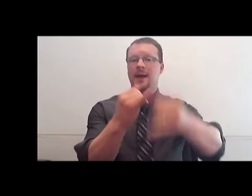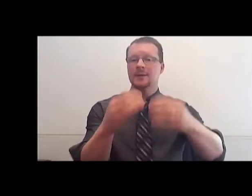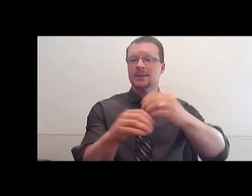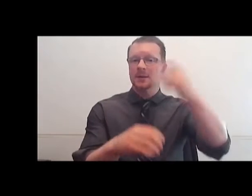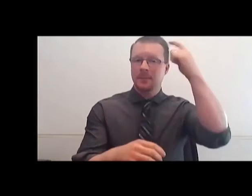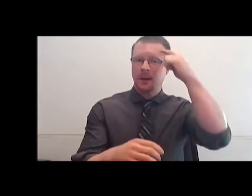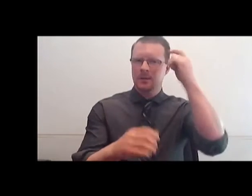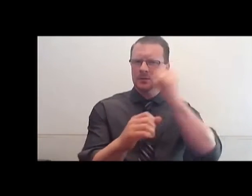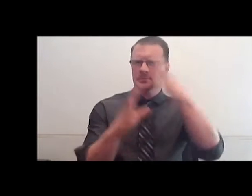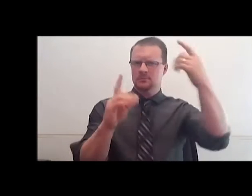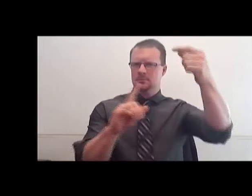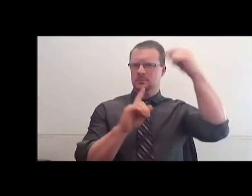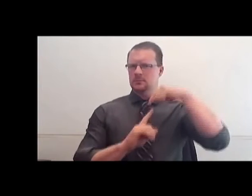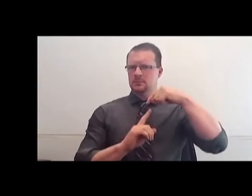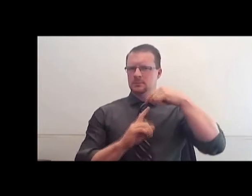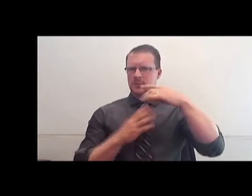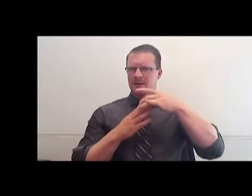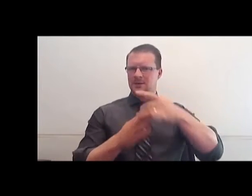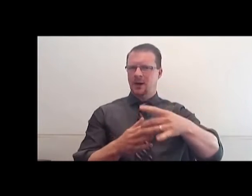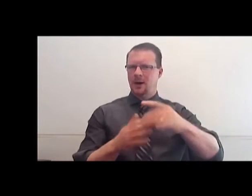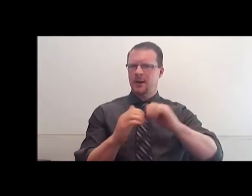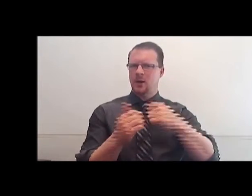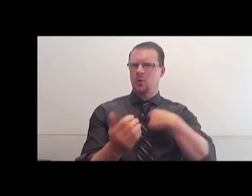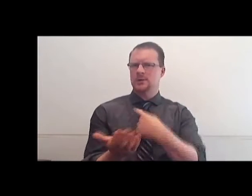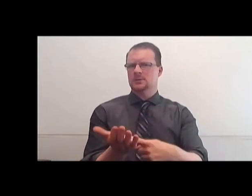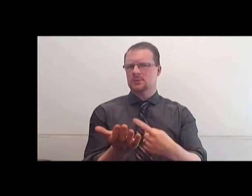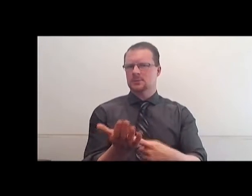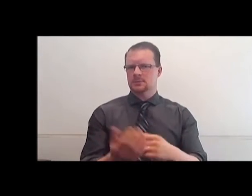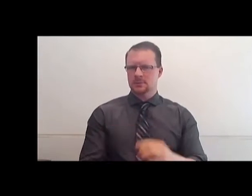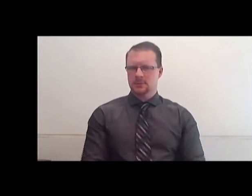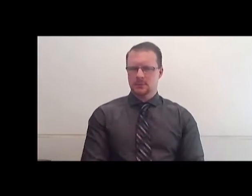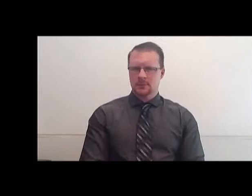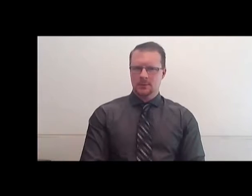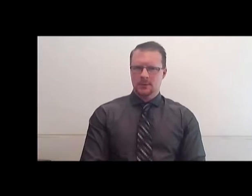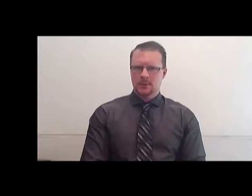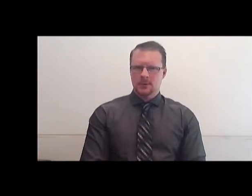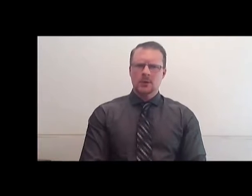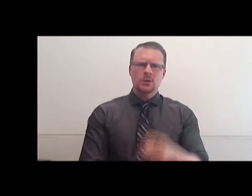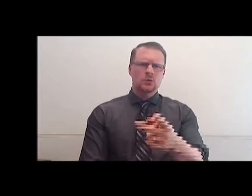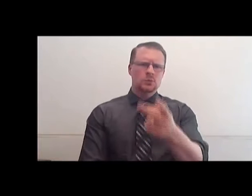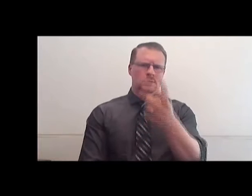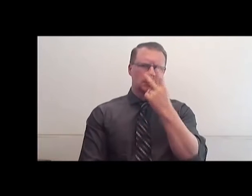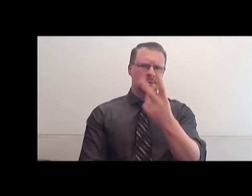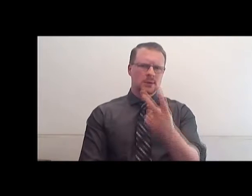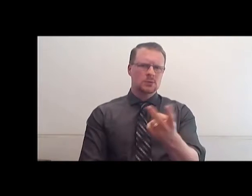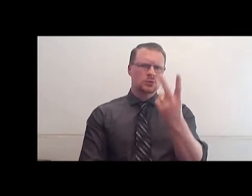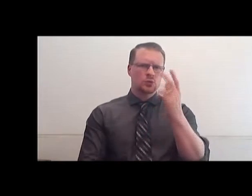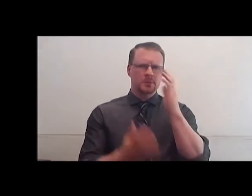we need to envision what our final outcome might be and how we're going to get there.